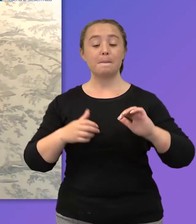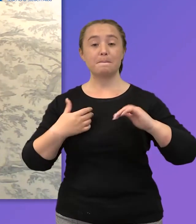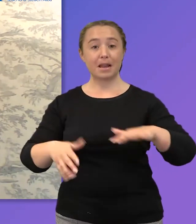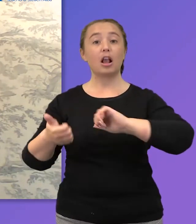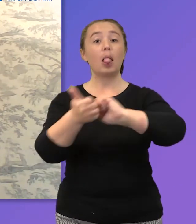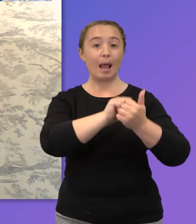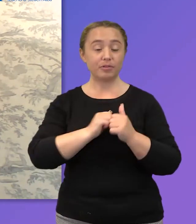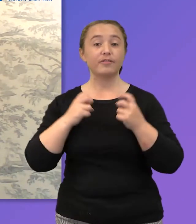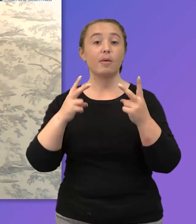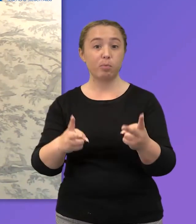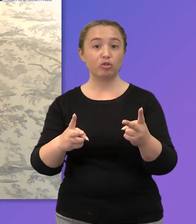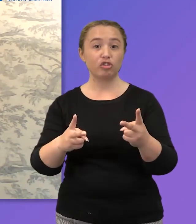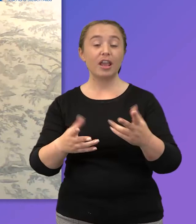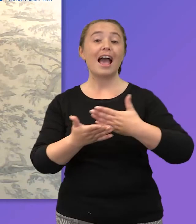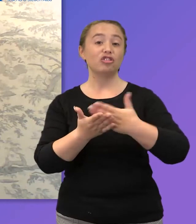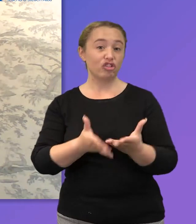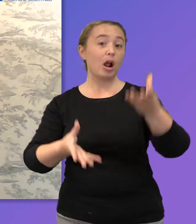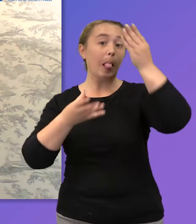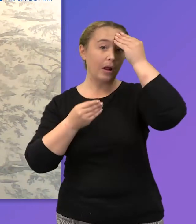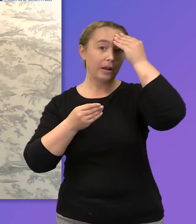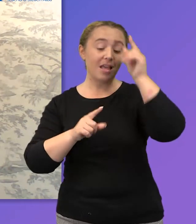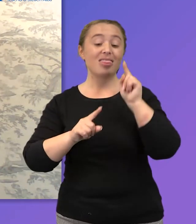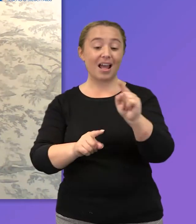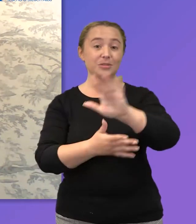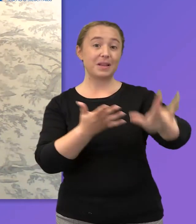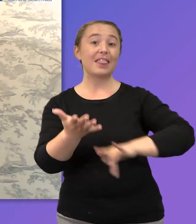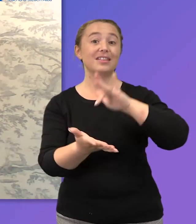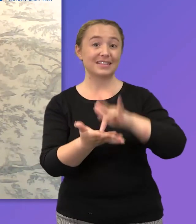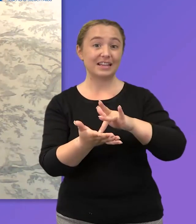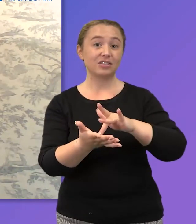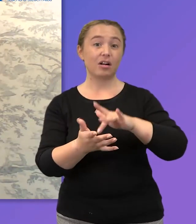Its collaborative approach and a willingness to share learnings has been the heart of all